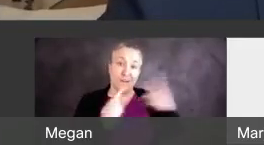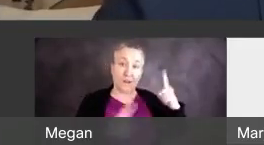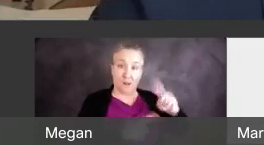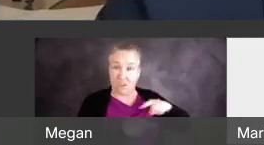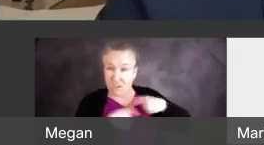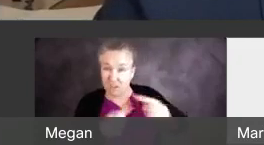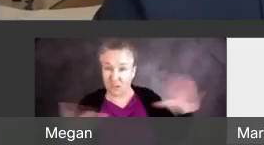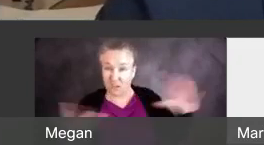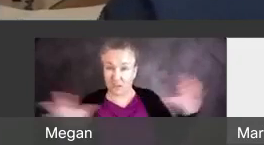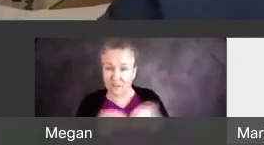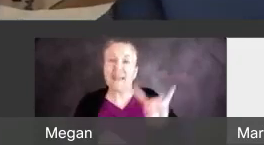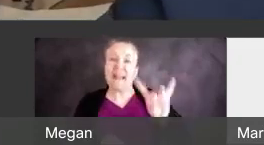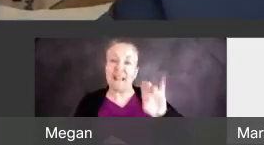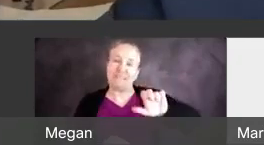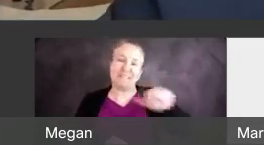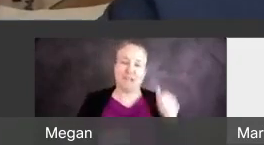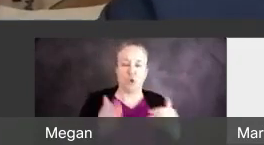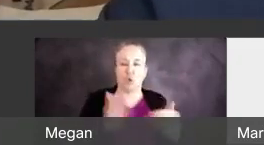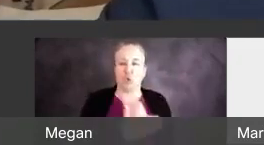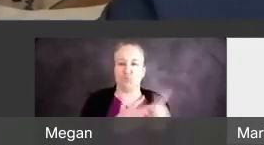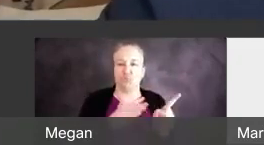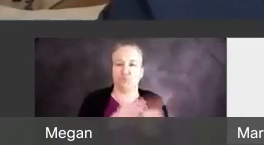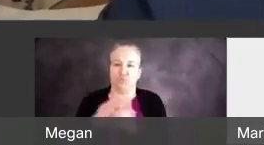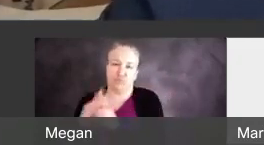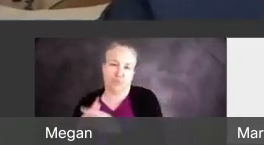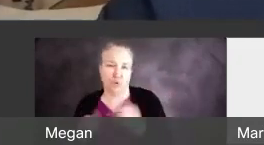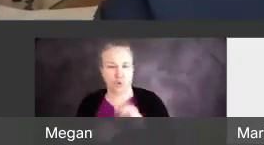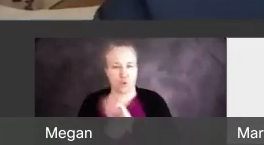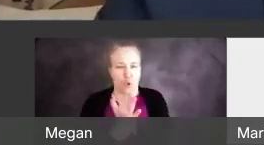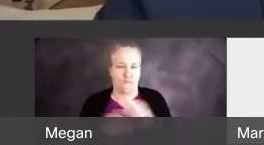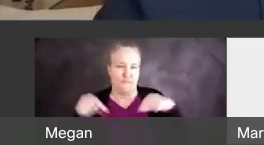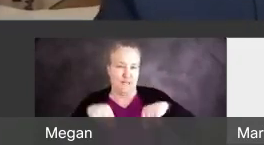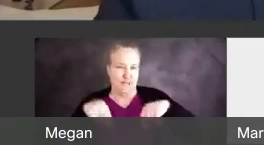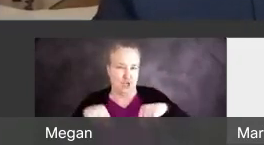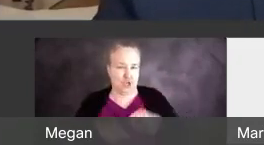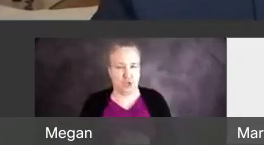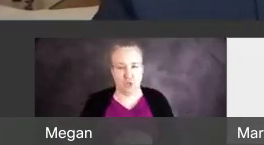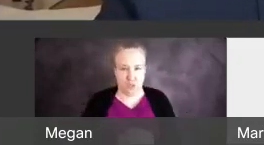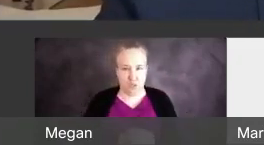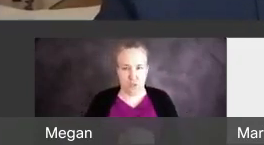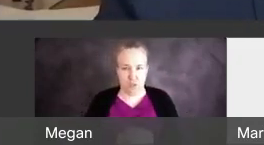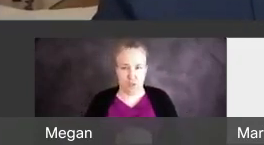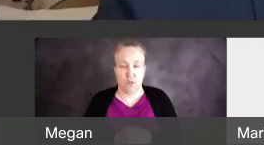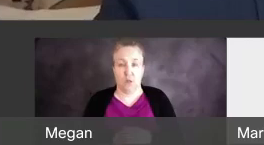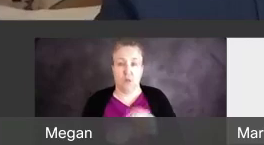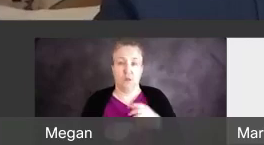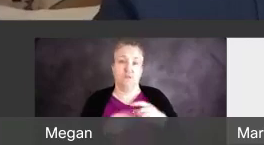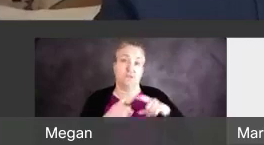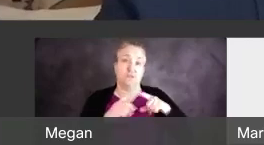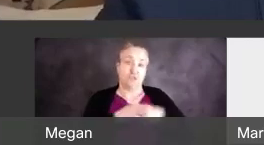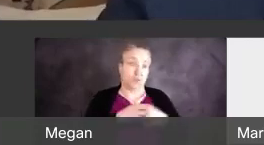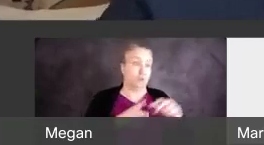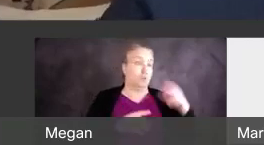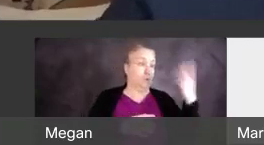new cases of COVID-19 reported in the County for the dates inclusive of Wednesday, March 3rd through